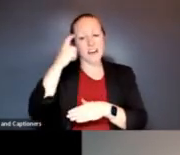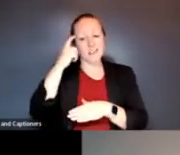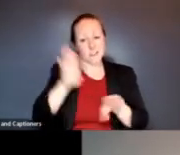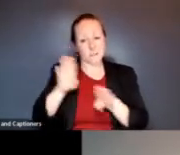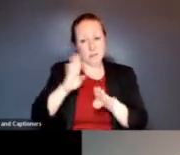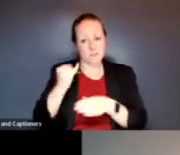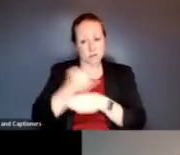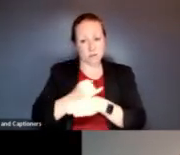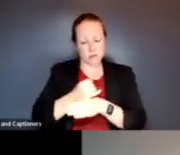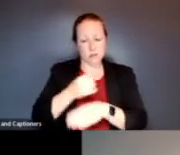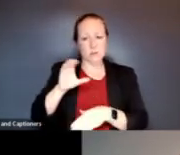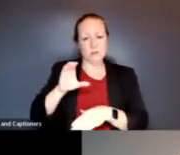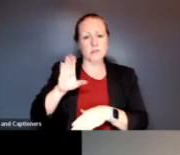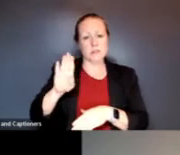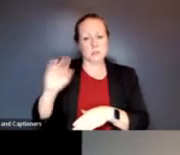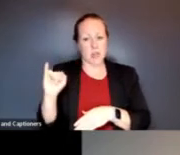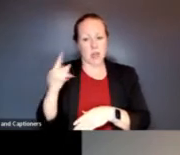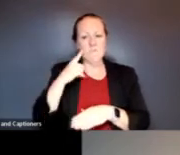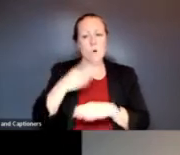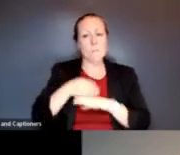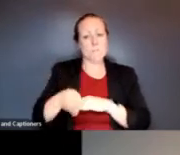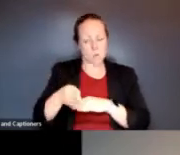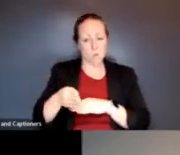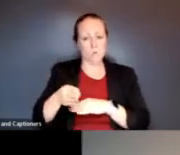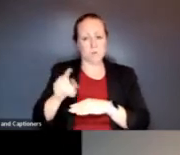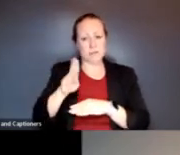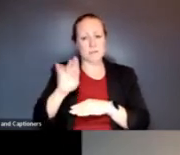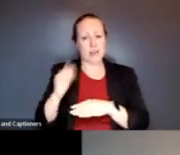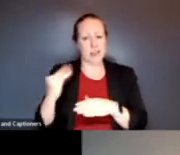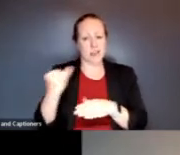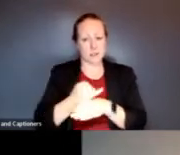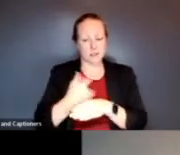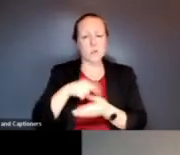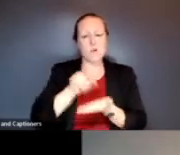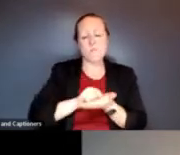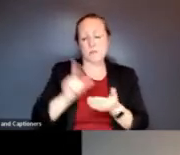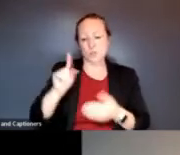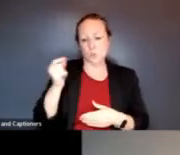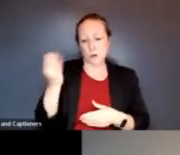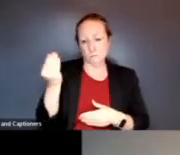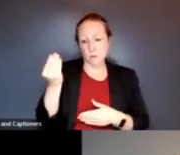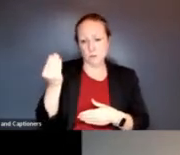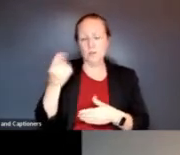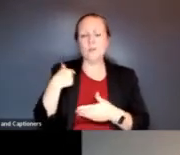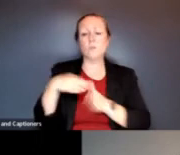TBI depression that we published in 2014. We have developed problem solving intervention